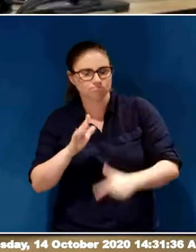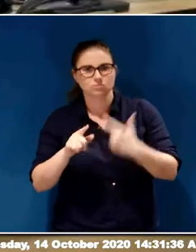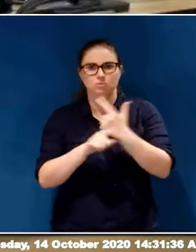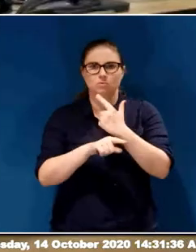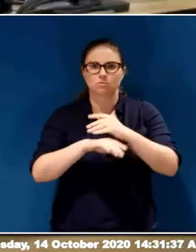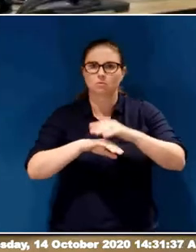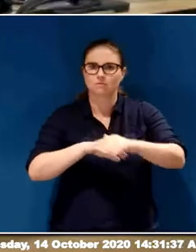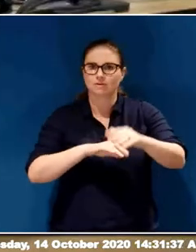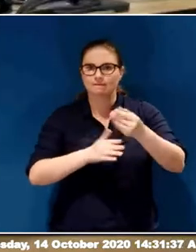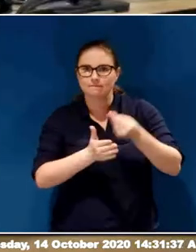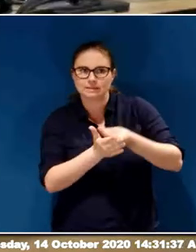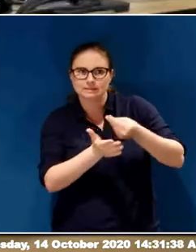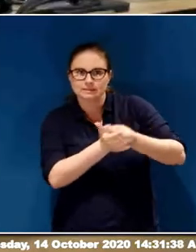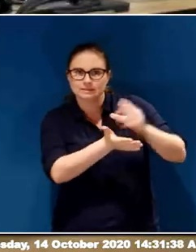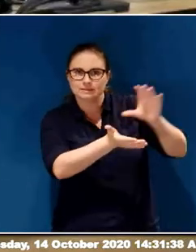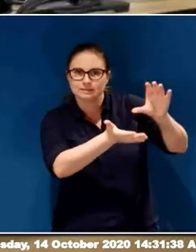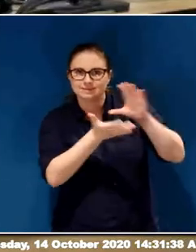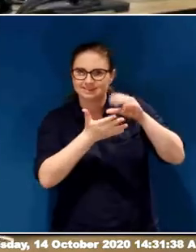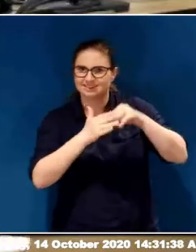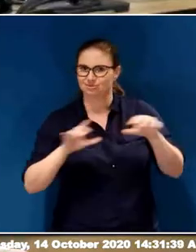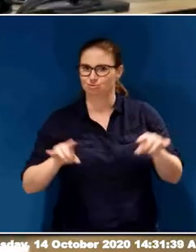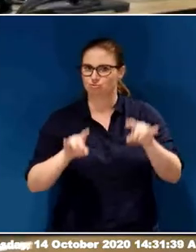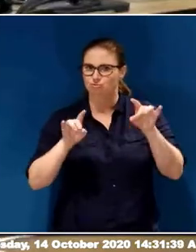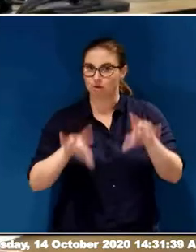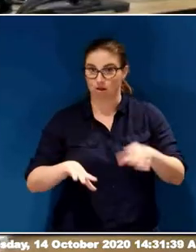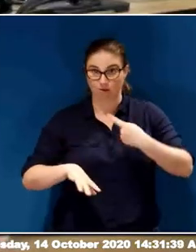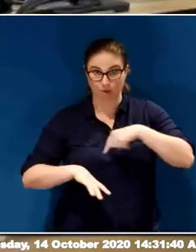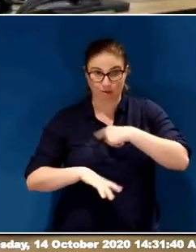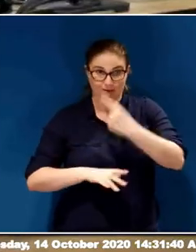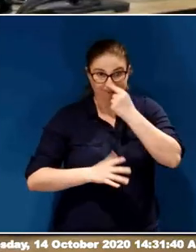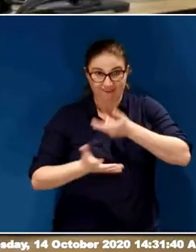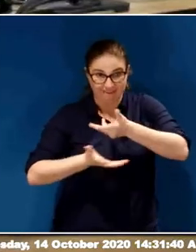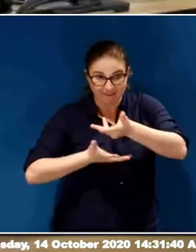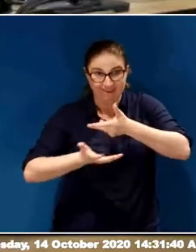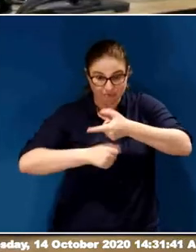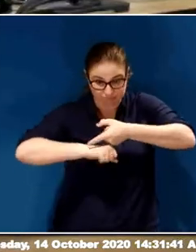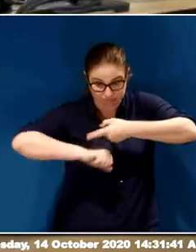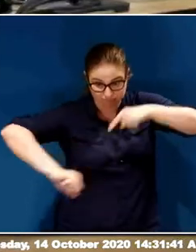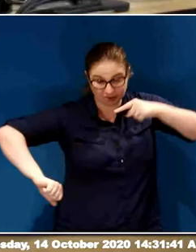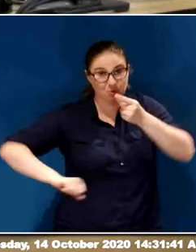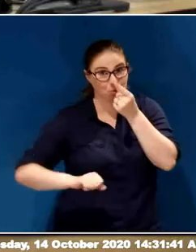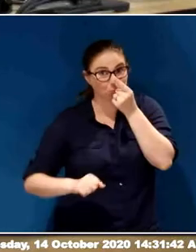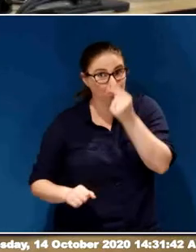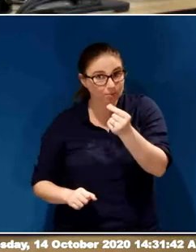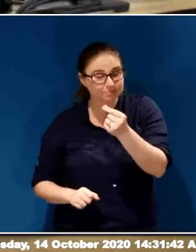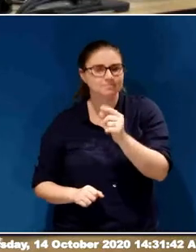But in the last few minutes that I have with you, I just want to ask for your